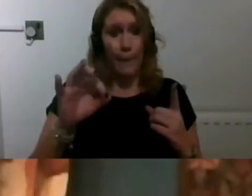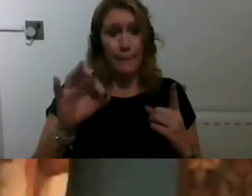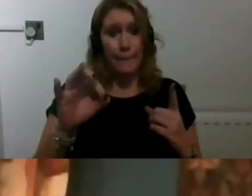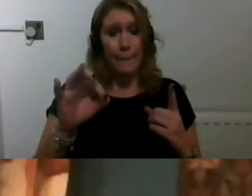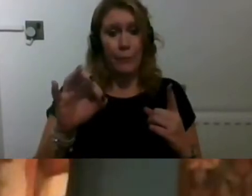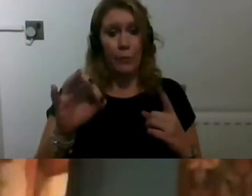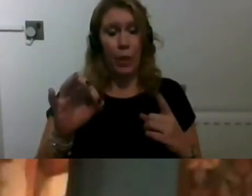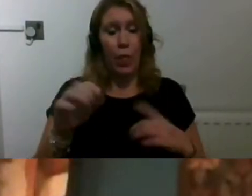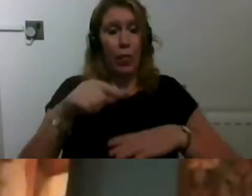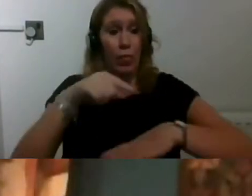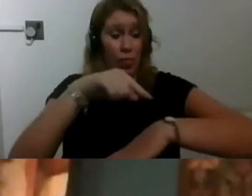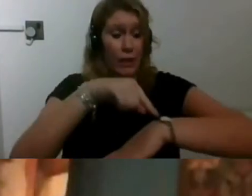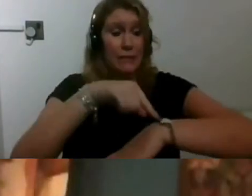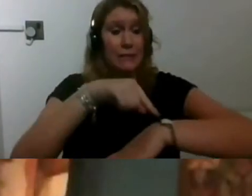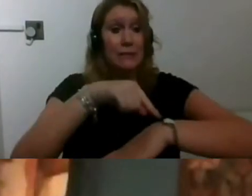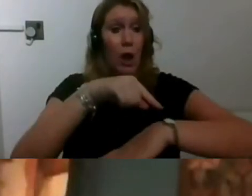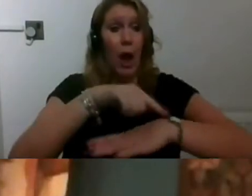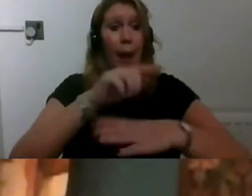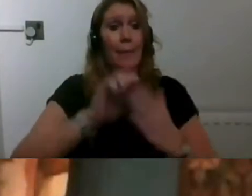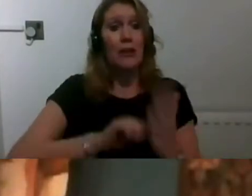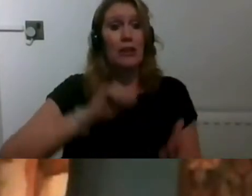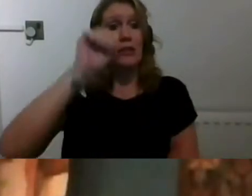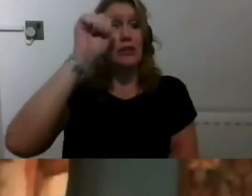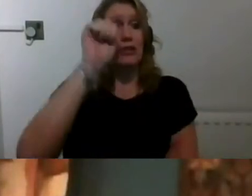and Rotten Ripe for Change.